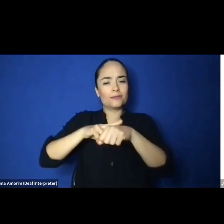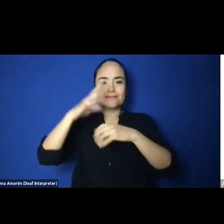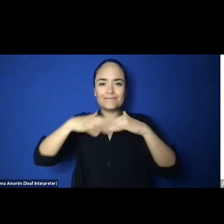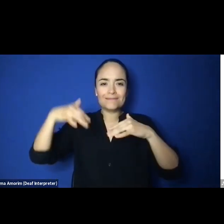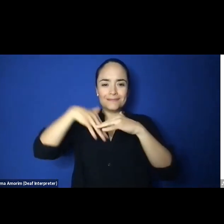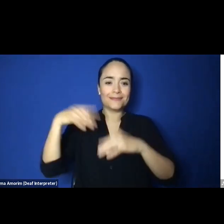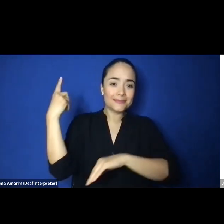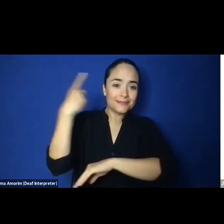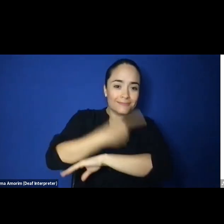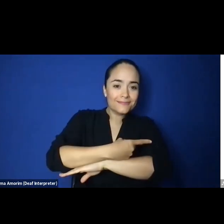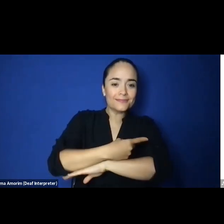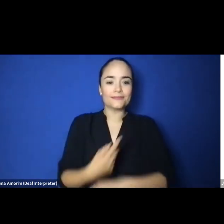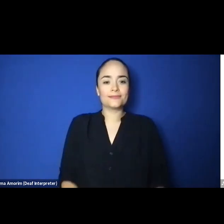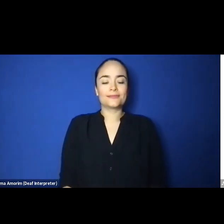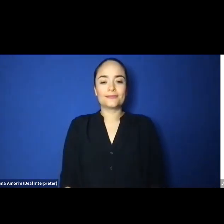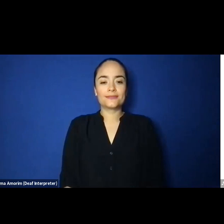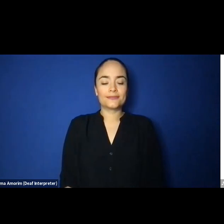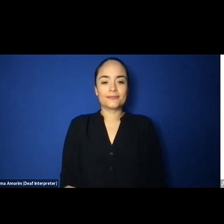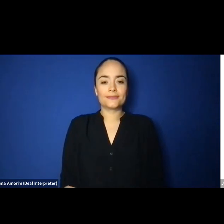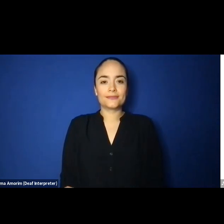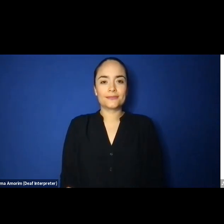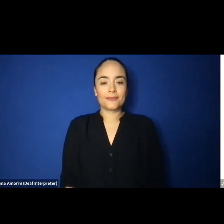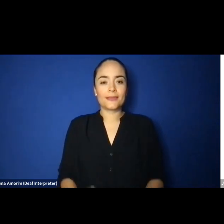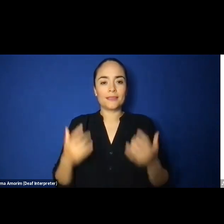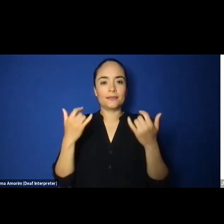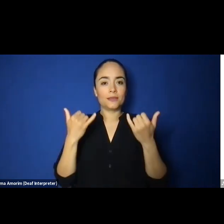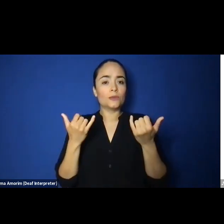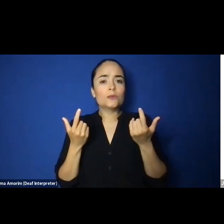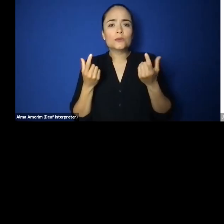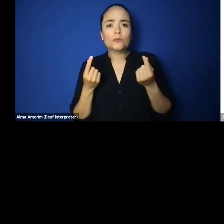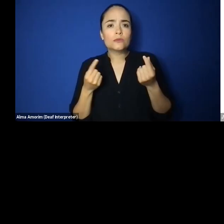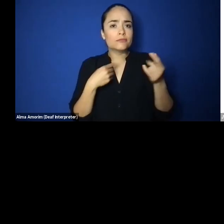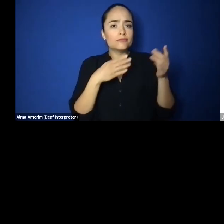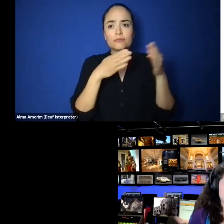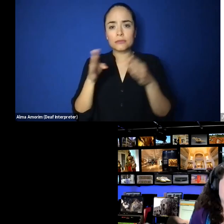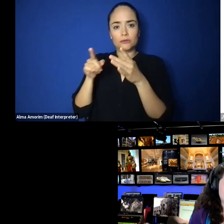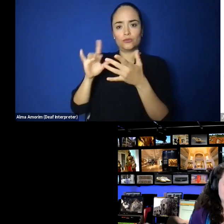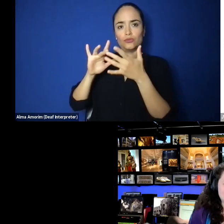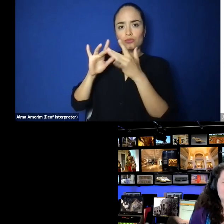in, we're actually gonna go to the digital control room and introduce Sarah Elliott in a flash,